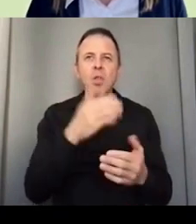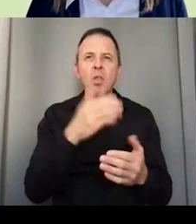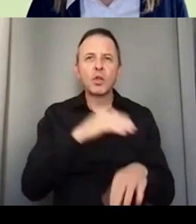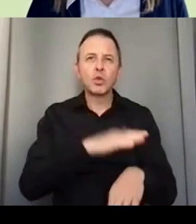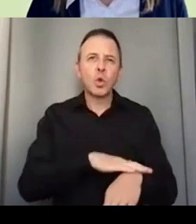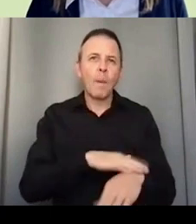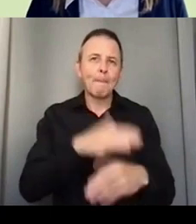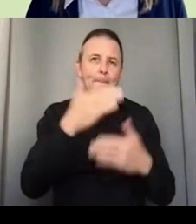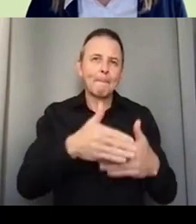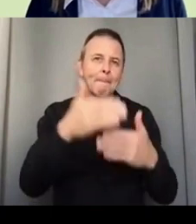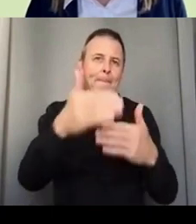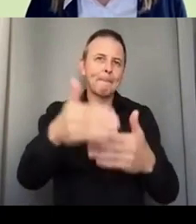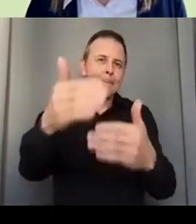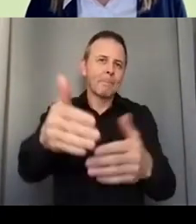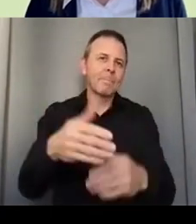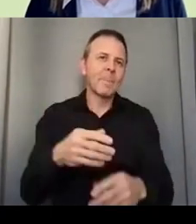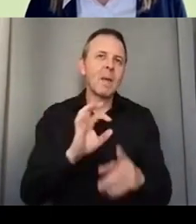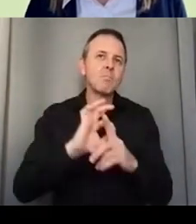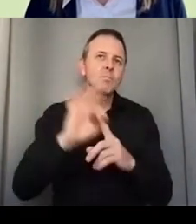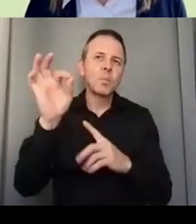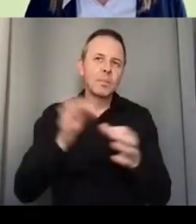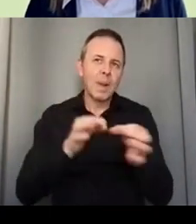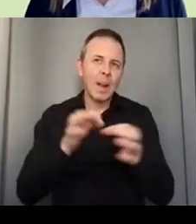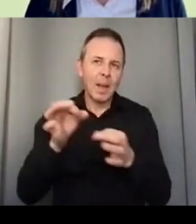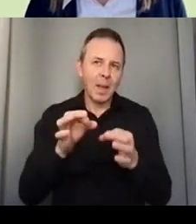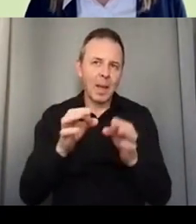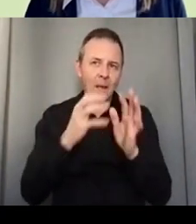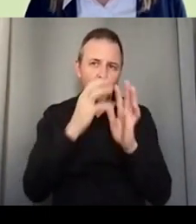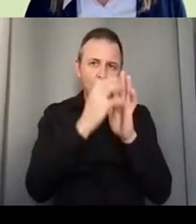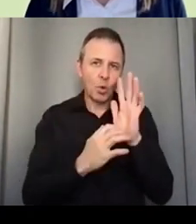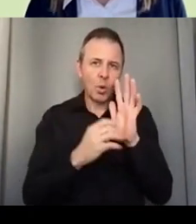Improvement plan document is about what NDIA are working